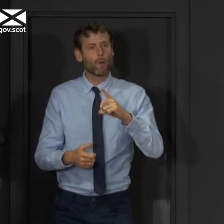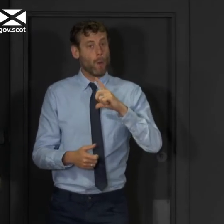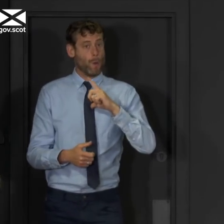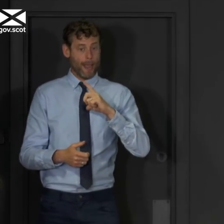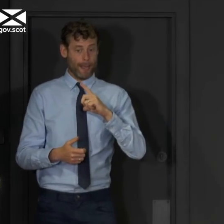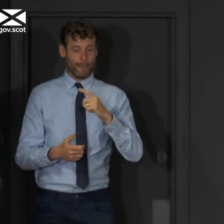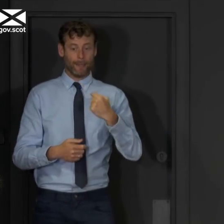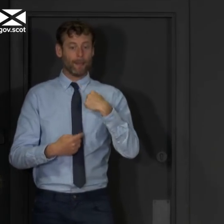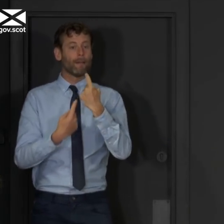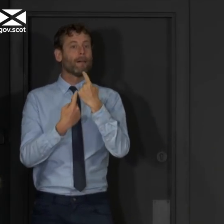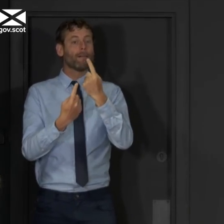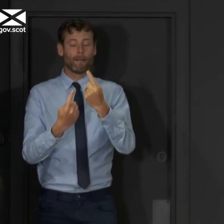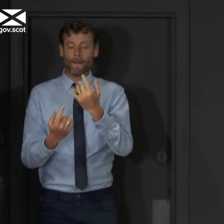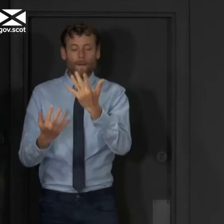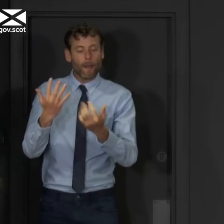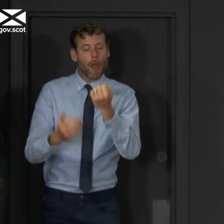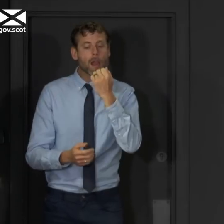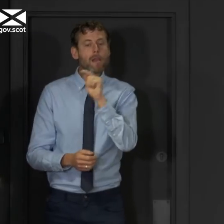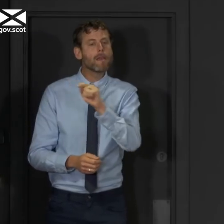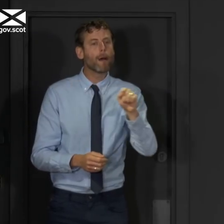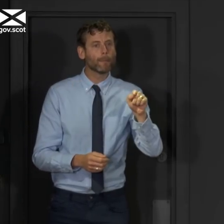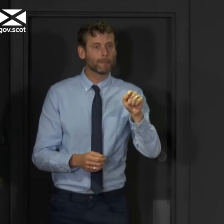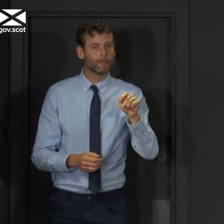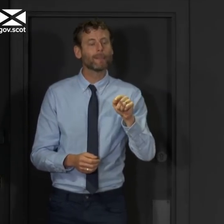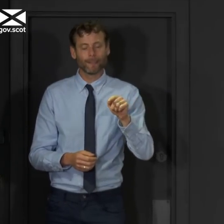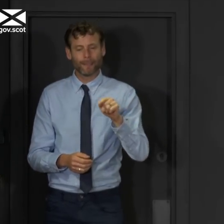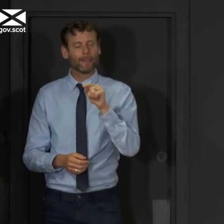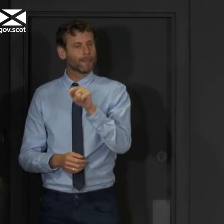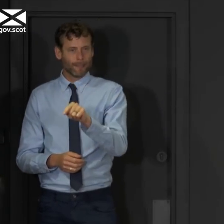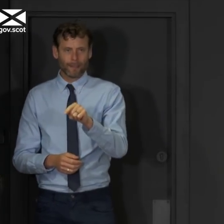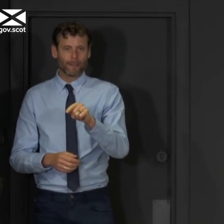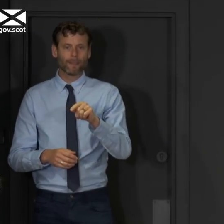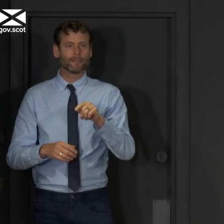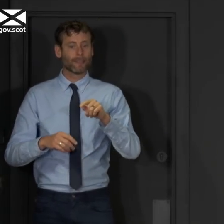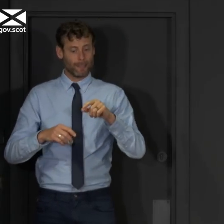I have reported to you today, of course don't yet take account of the phase 1 changes that